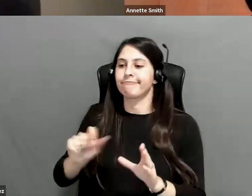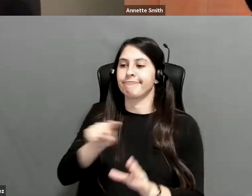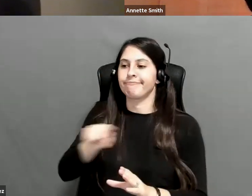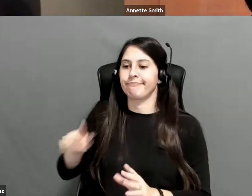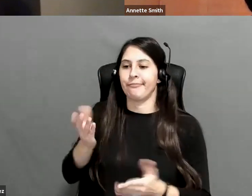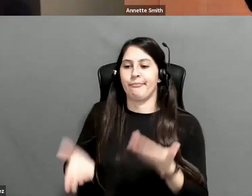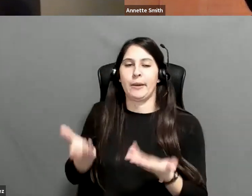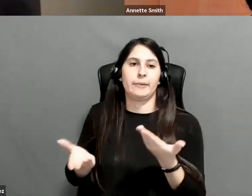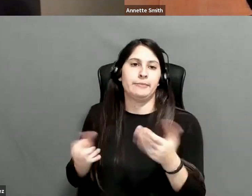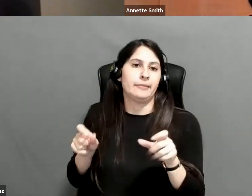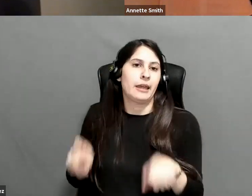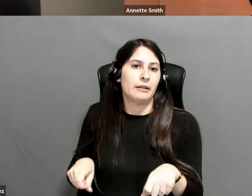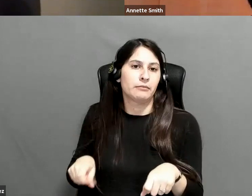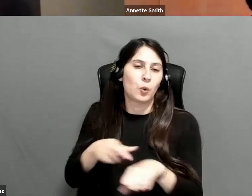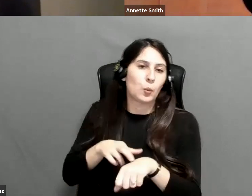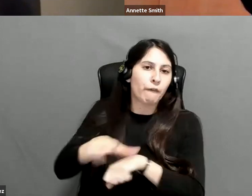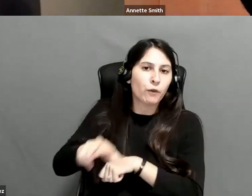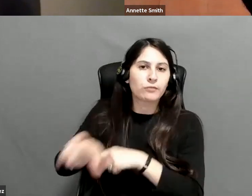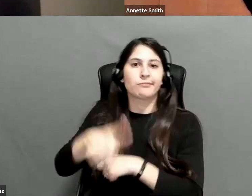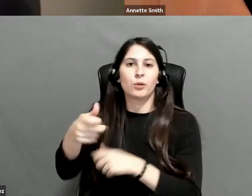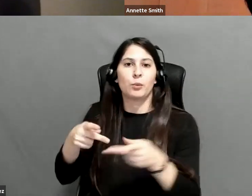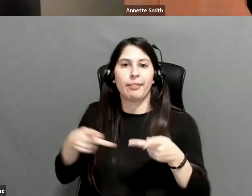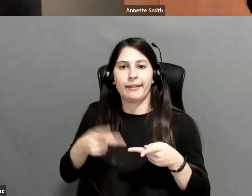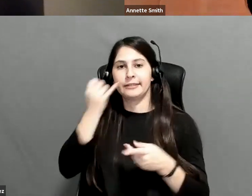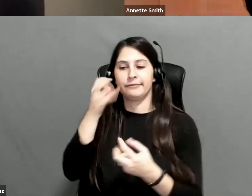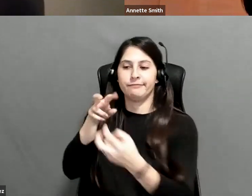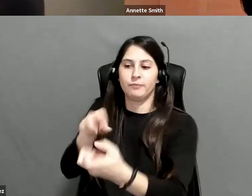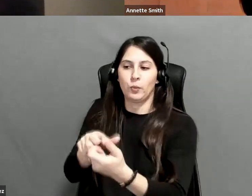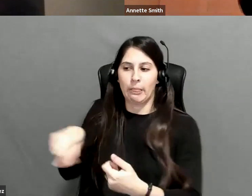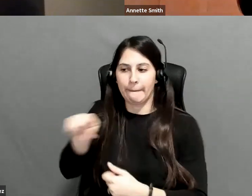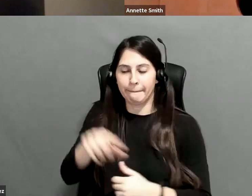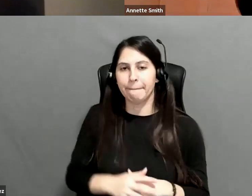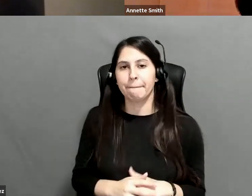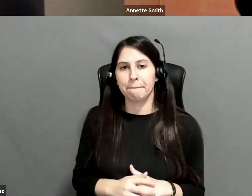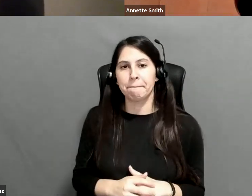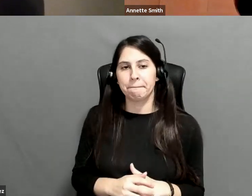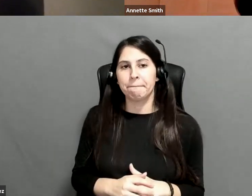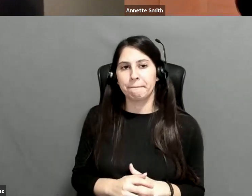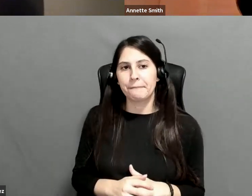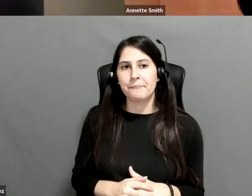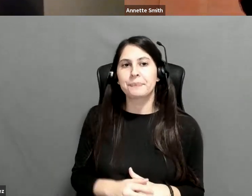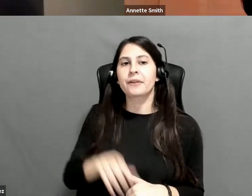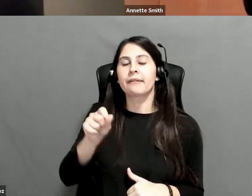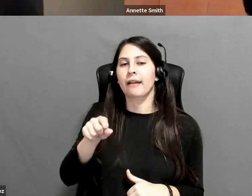needing, and see if anyone knows of any specialists or anyone who even just might be able to refer you